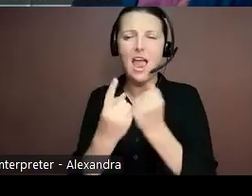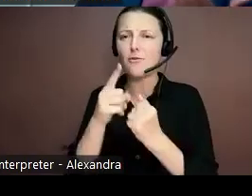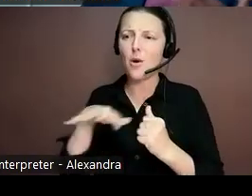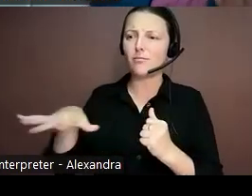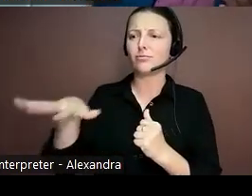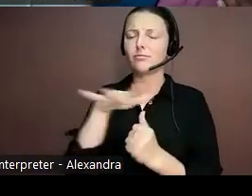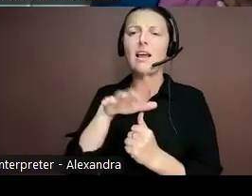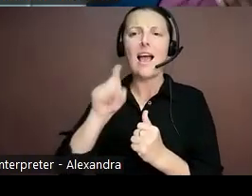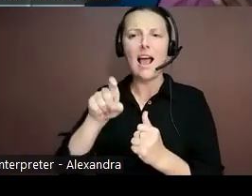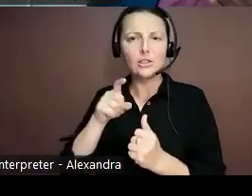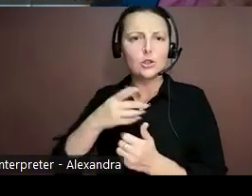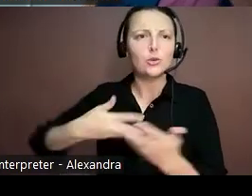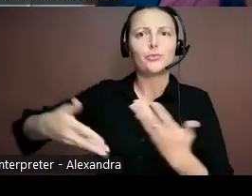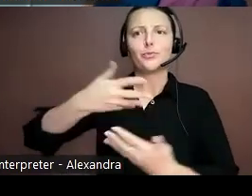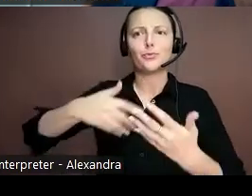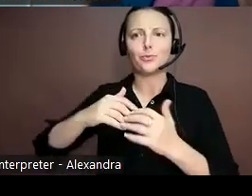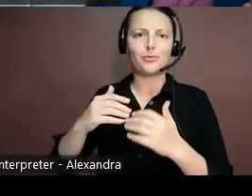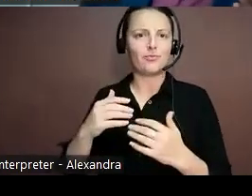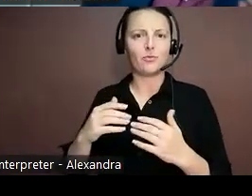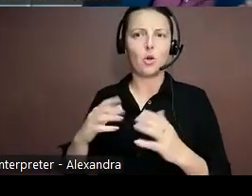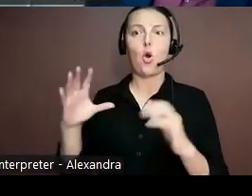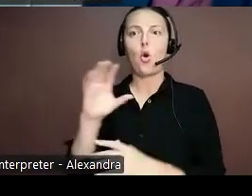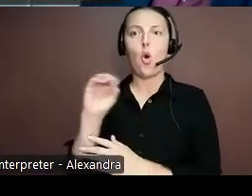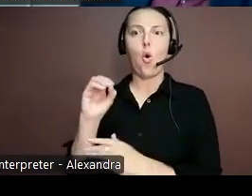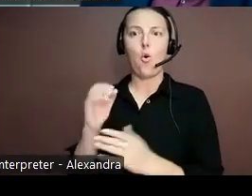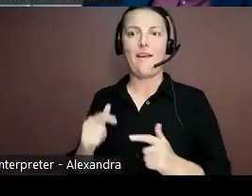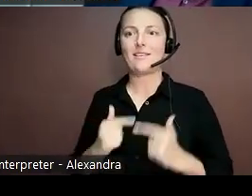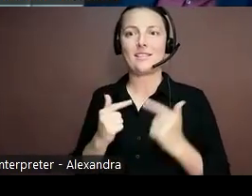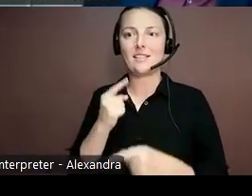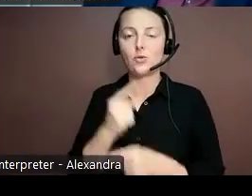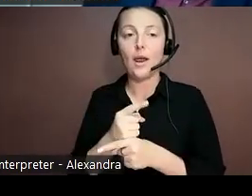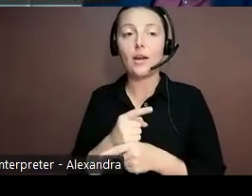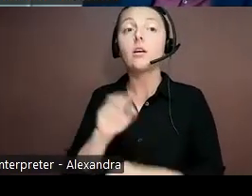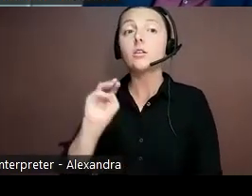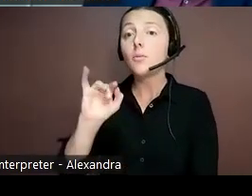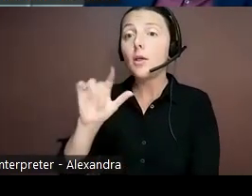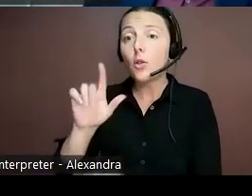The idea of imotherapy is that the community of the unit itself can be an intervention and